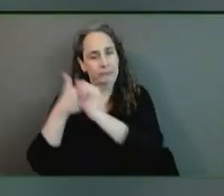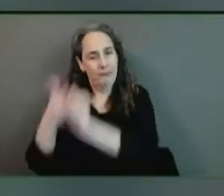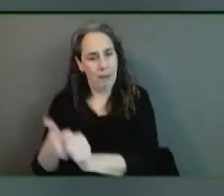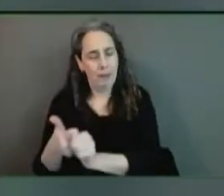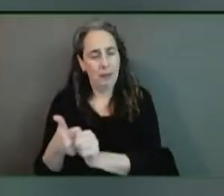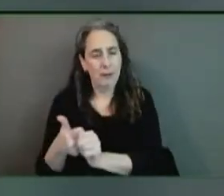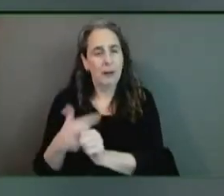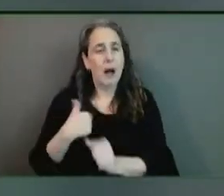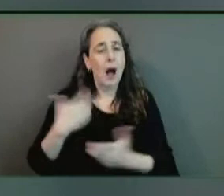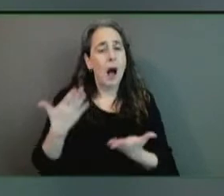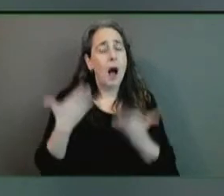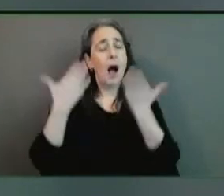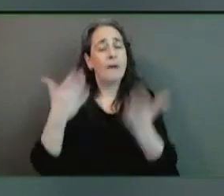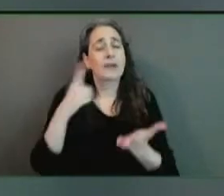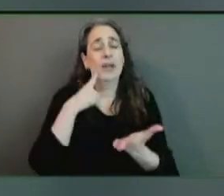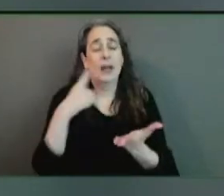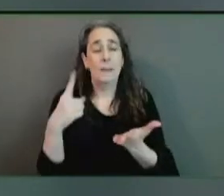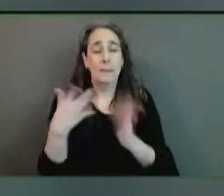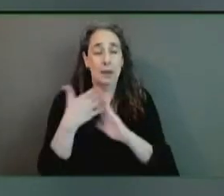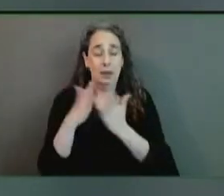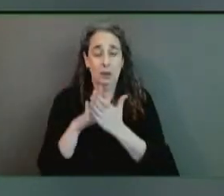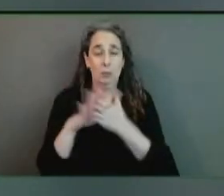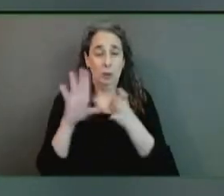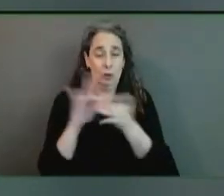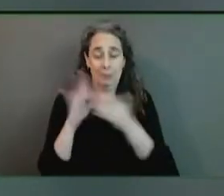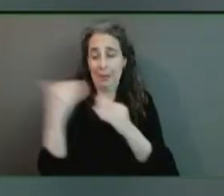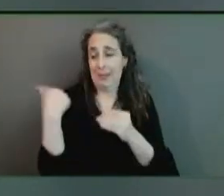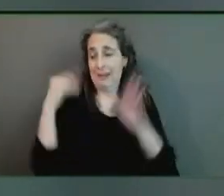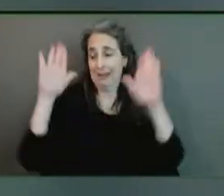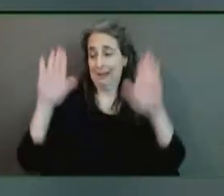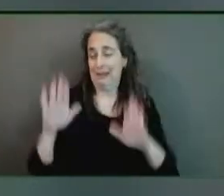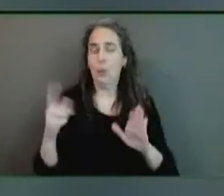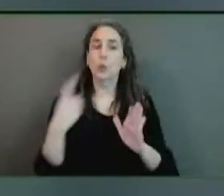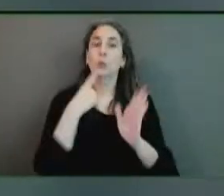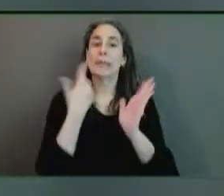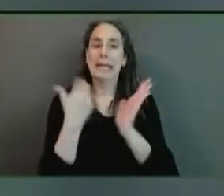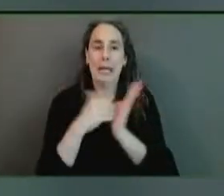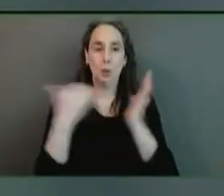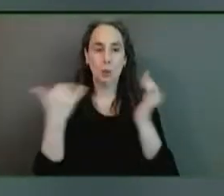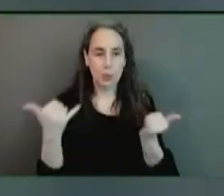absolutely necessary. And we did that. Offered that in my